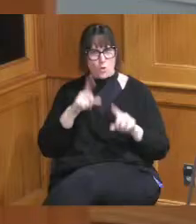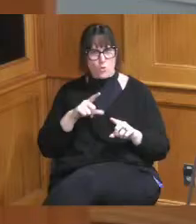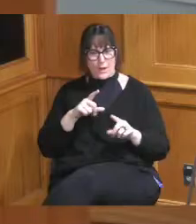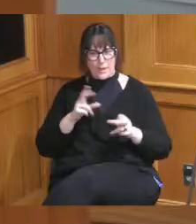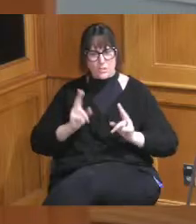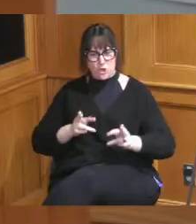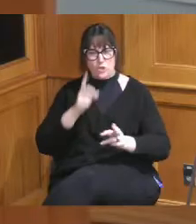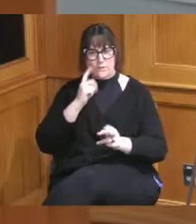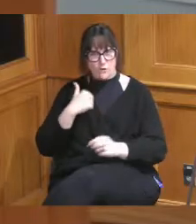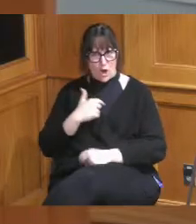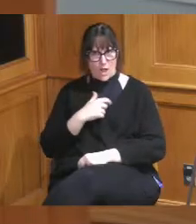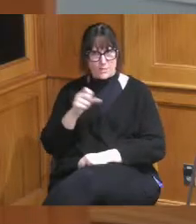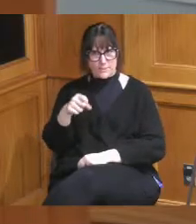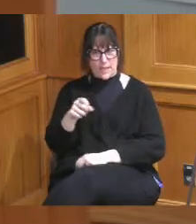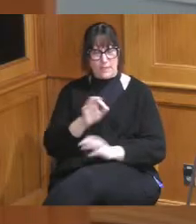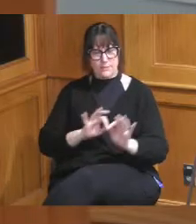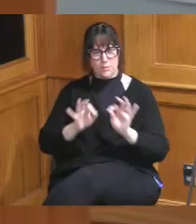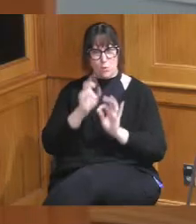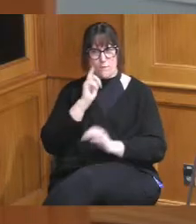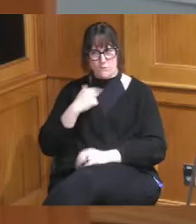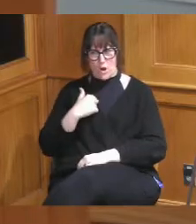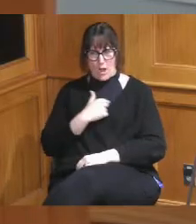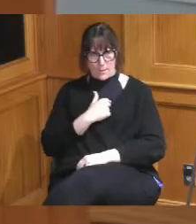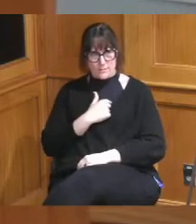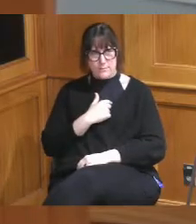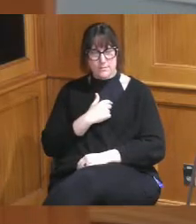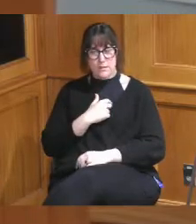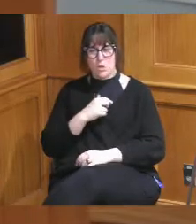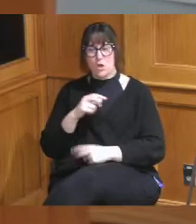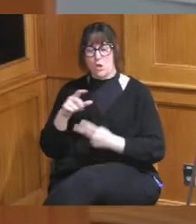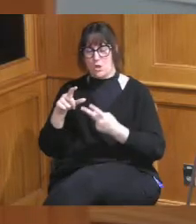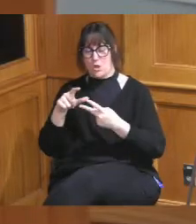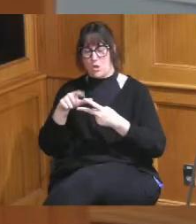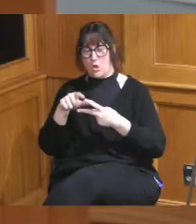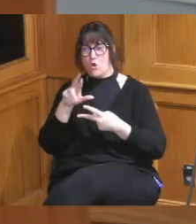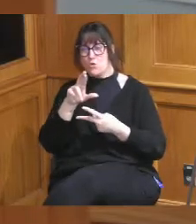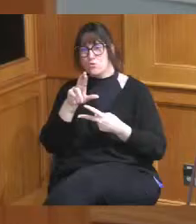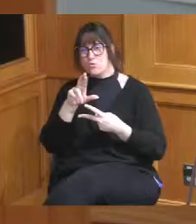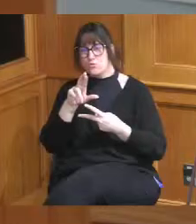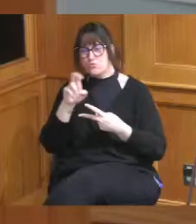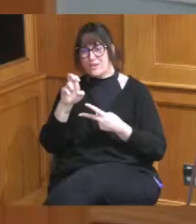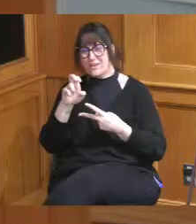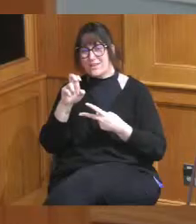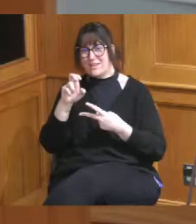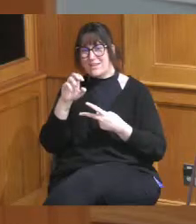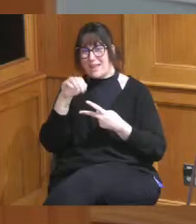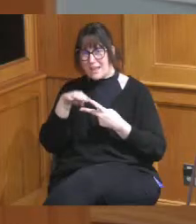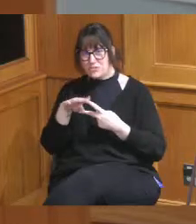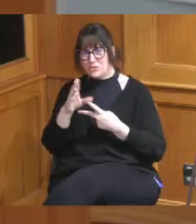actual time on re-entry and disability housing are the are are we spent more time on those